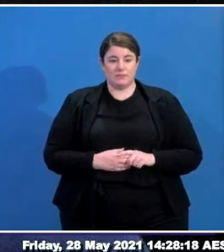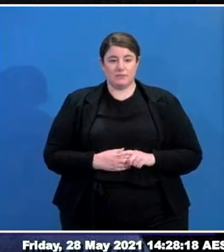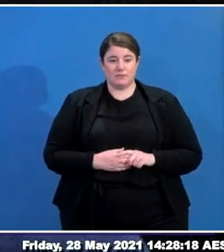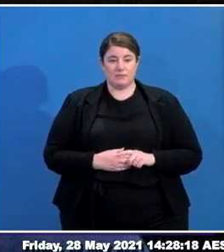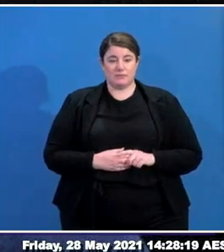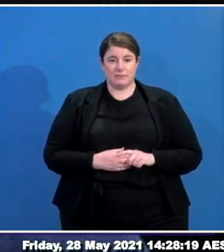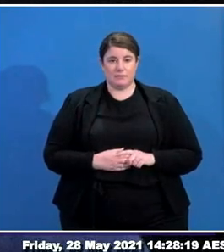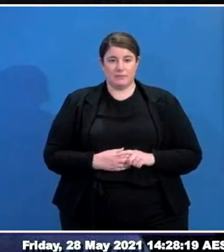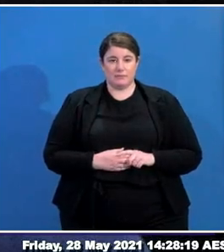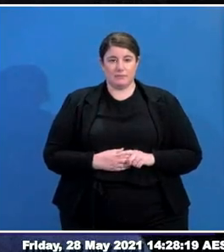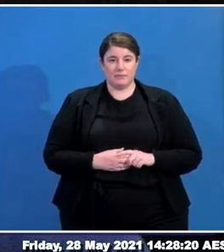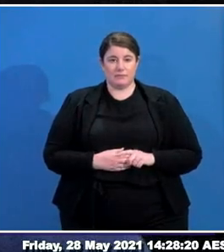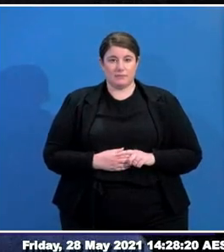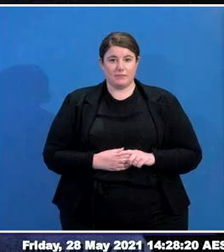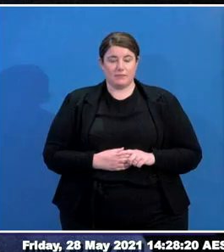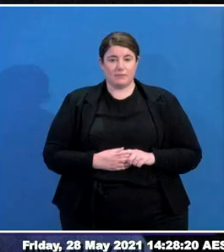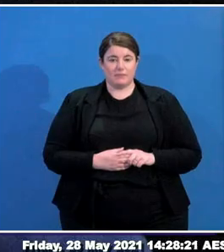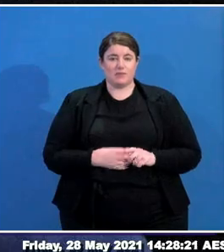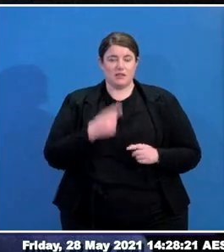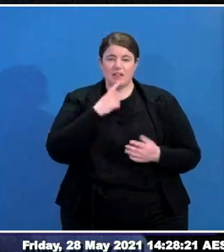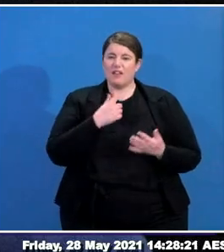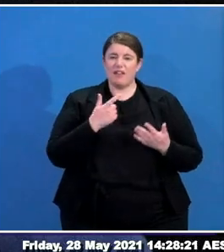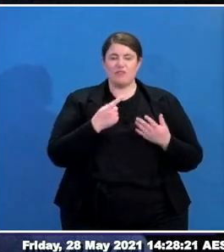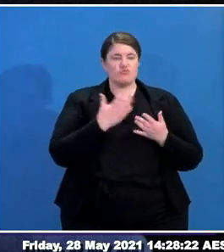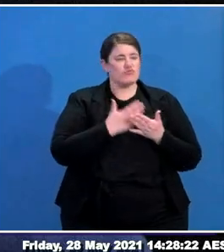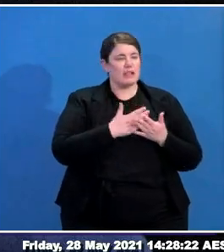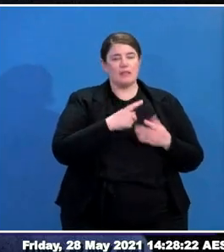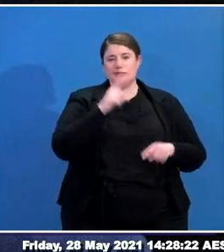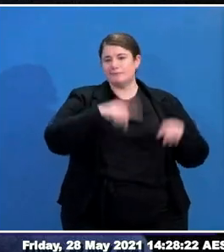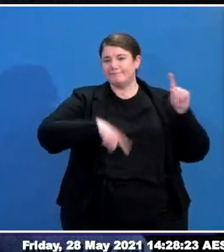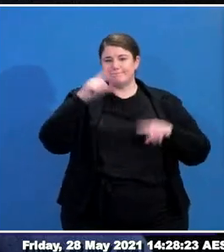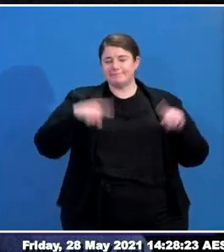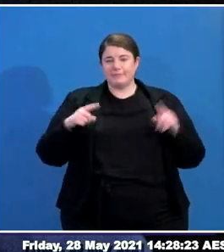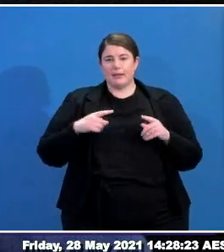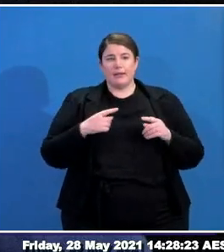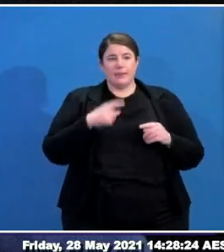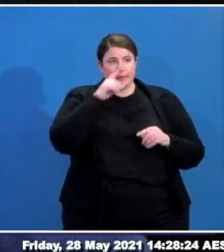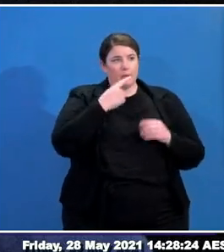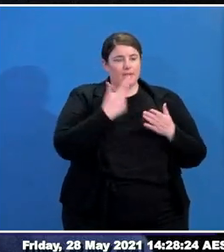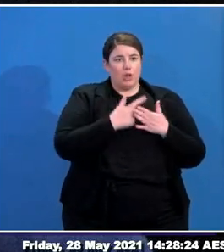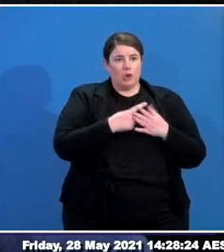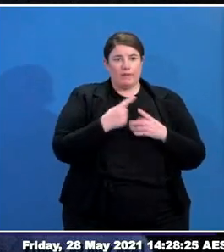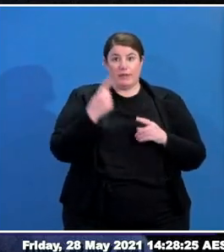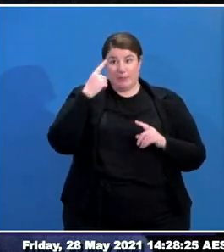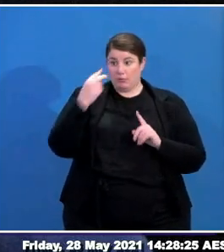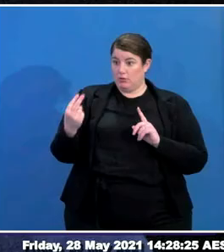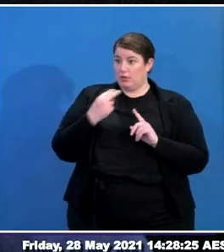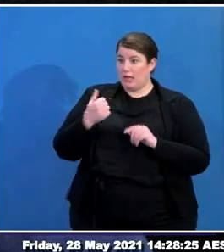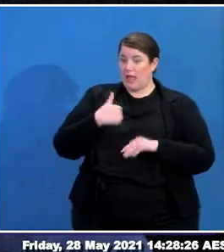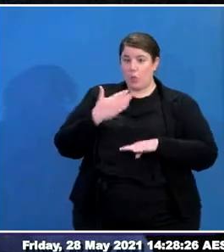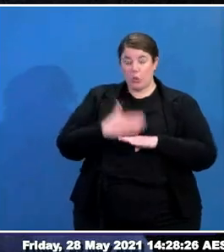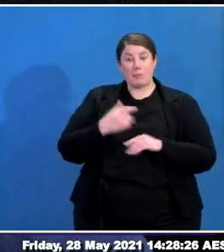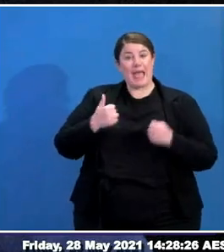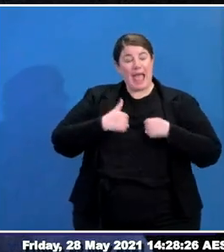So there is a lot of, I guess, dimensions of our work which are about ensuring